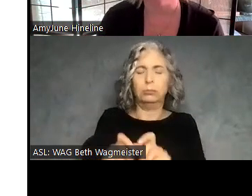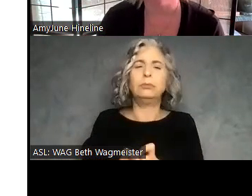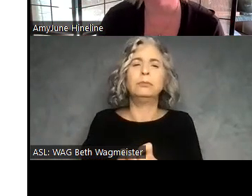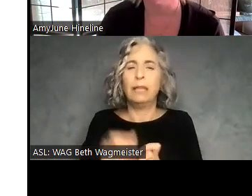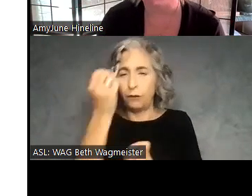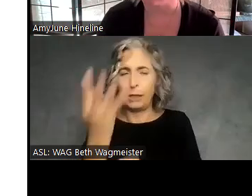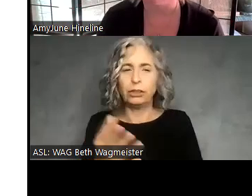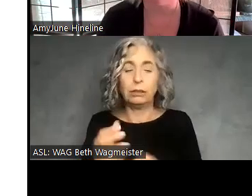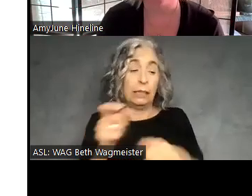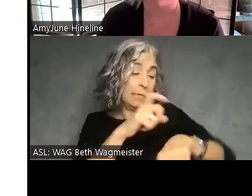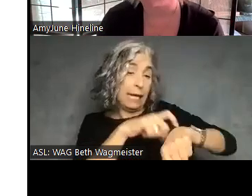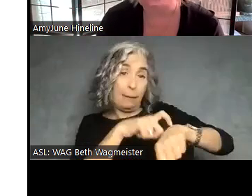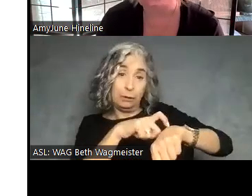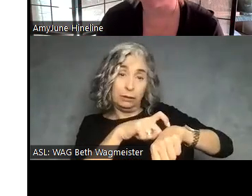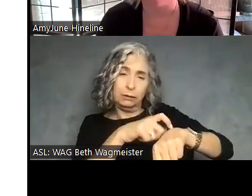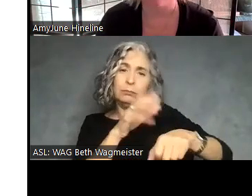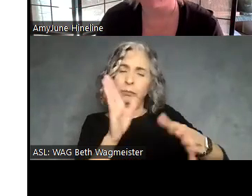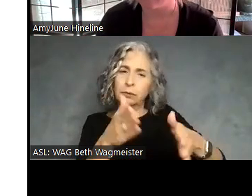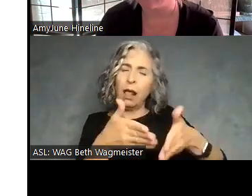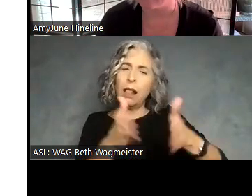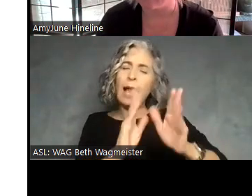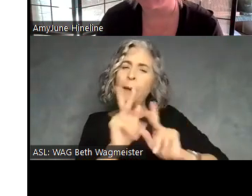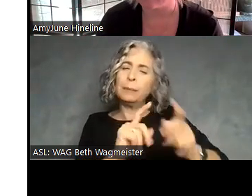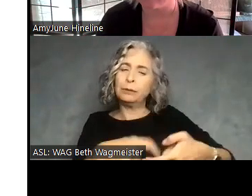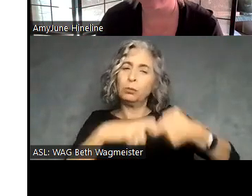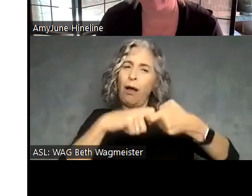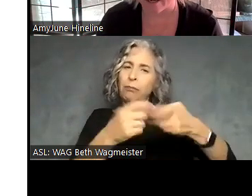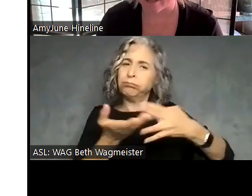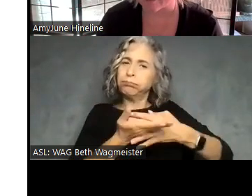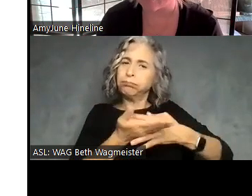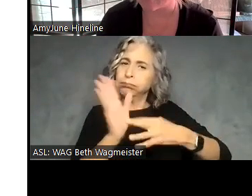the image if you couldn't understand the first image, so maybe that would help. There's also